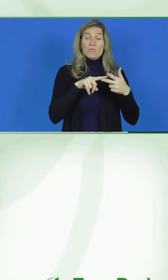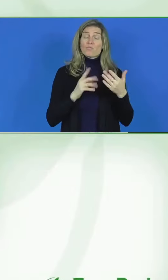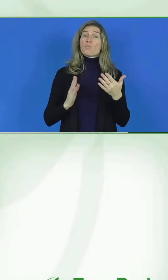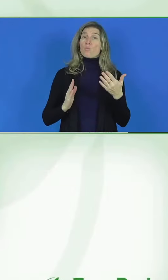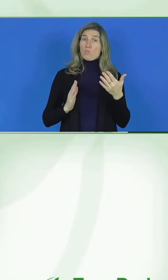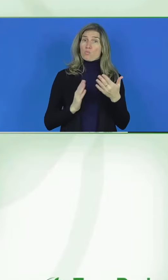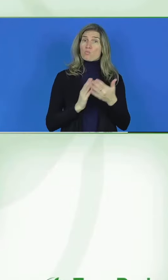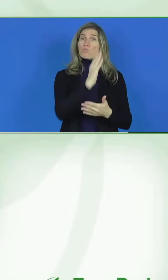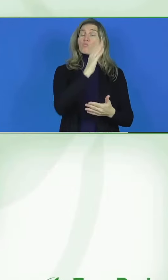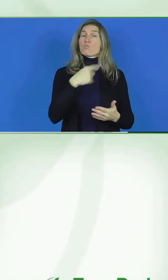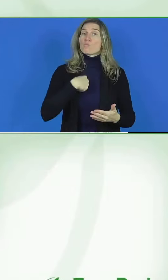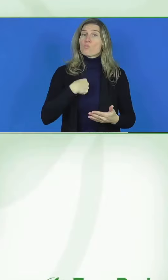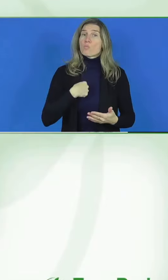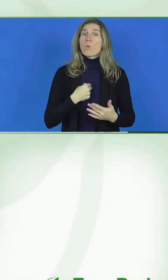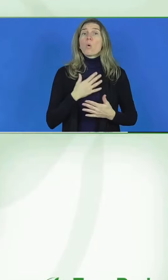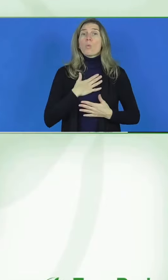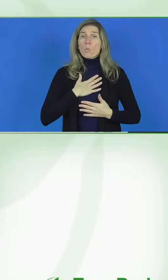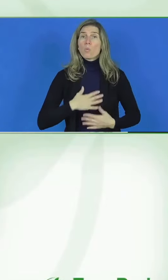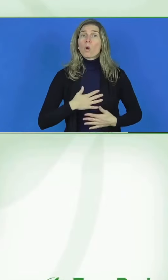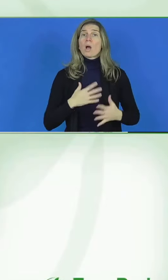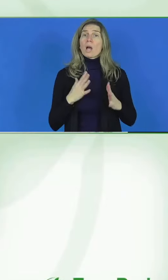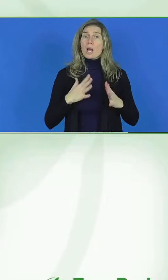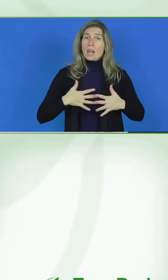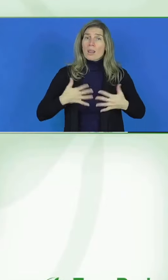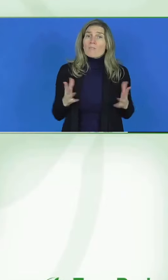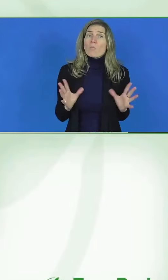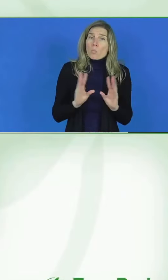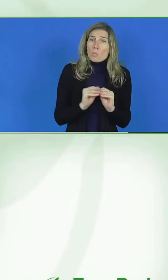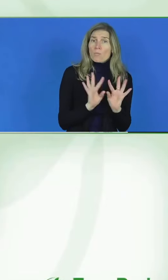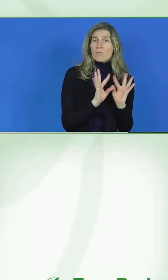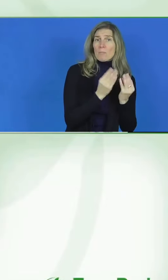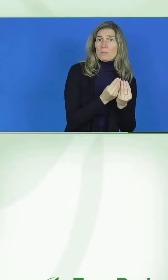violation of caregivers write to social support in addition to